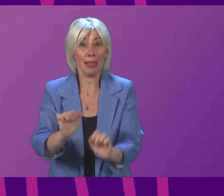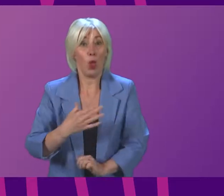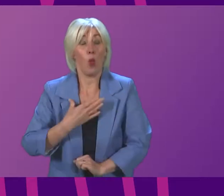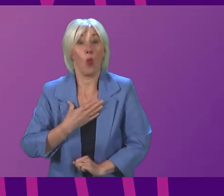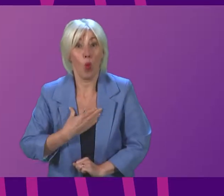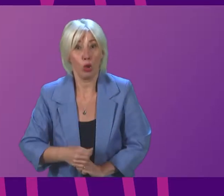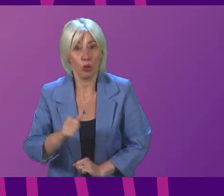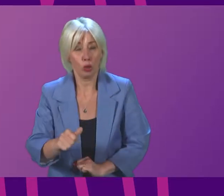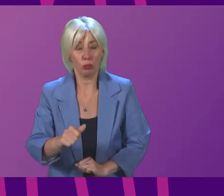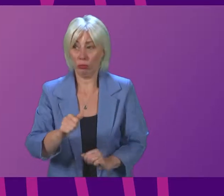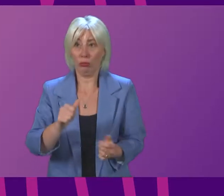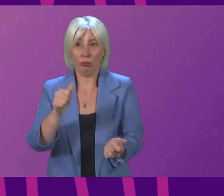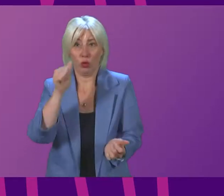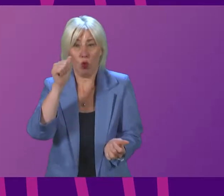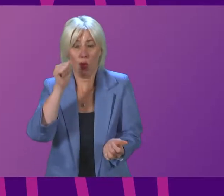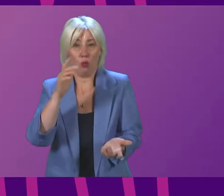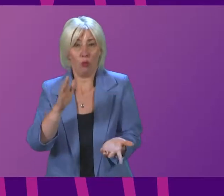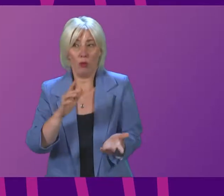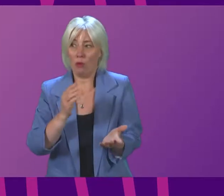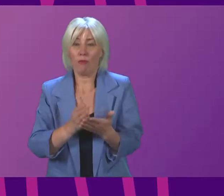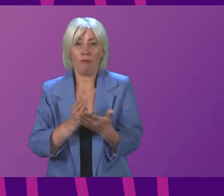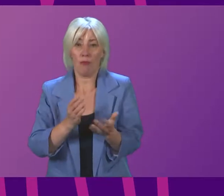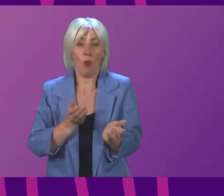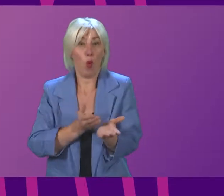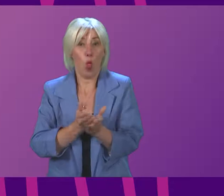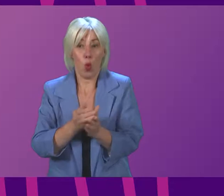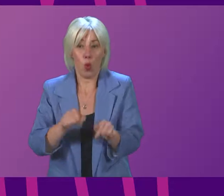to ensure that while we are dealing with this difficult situation,